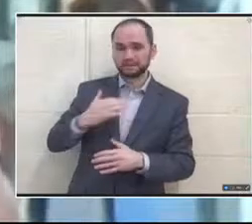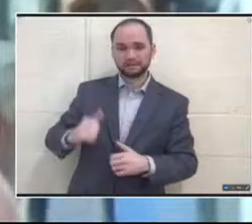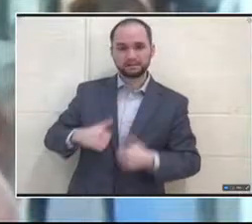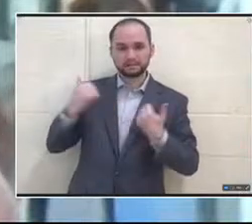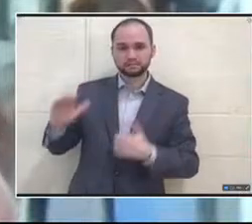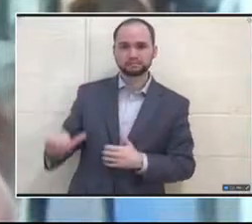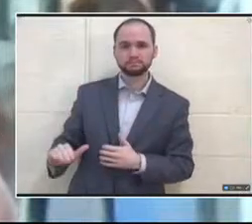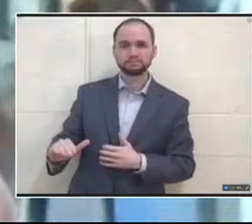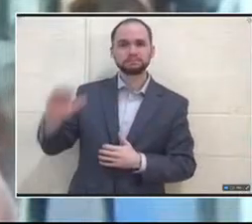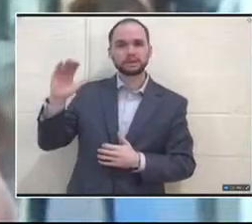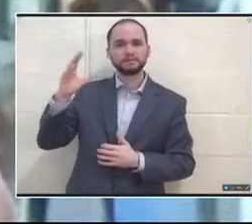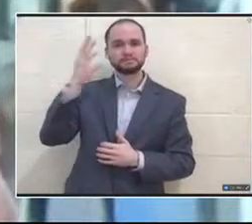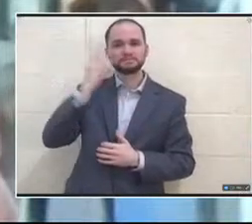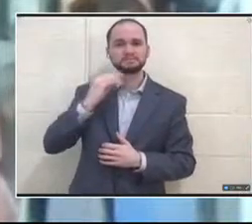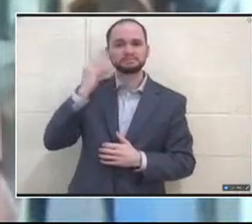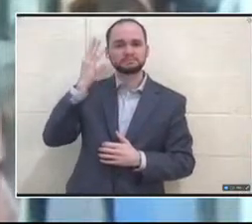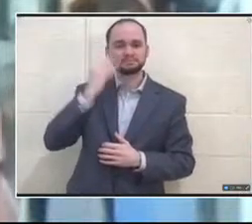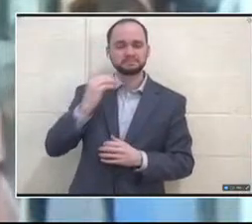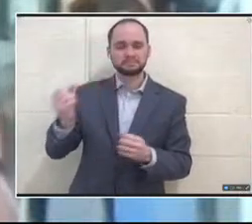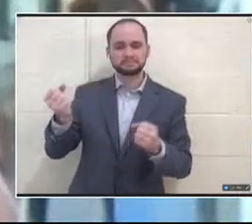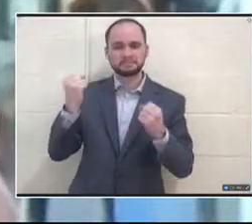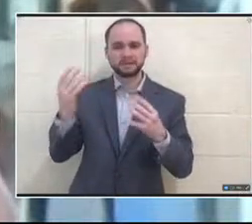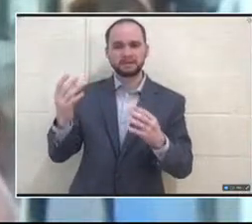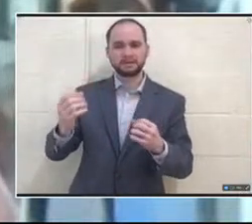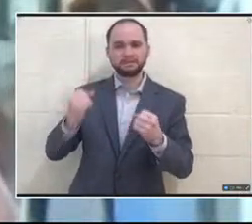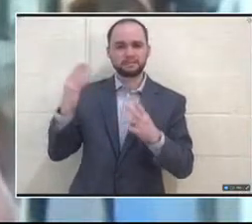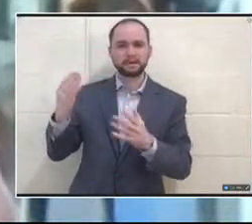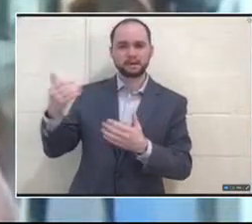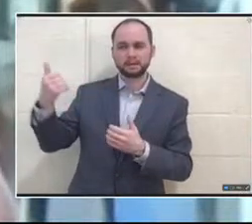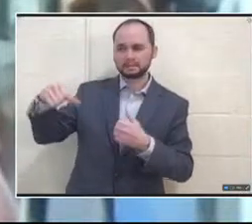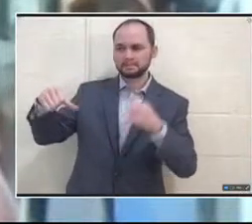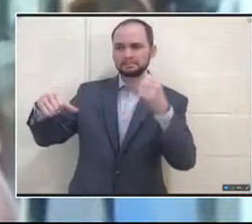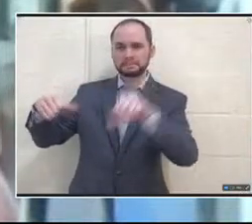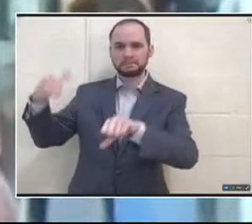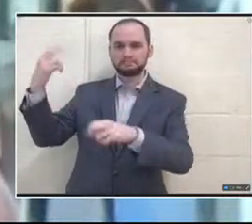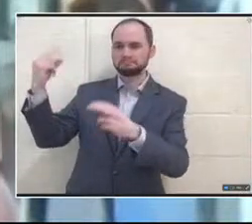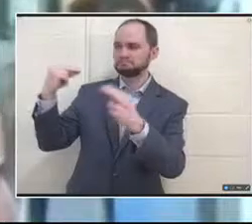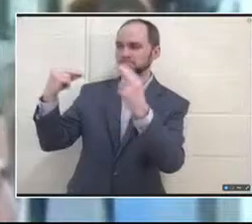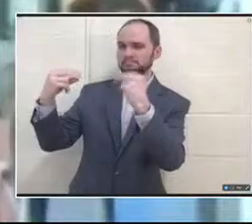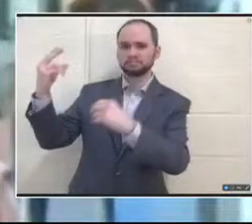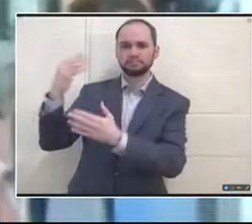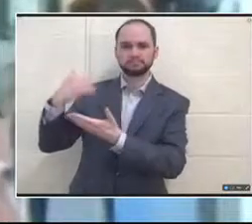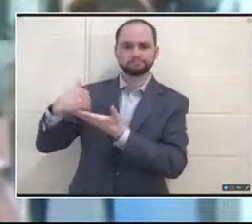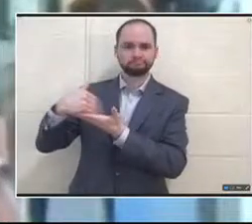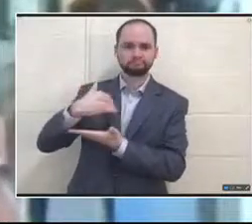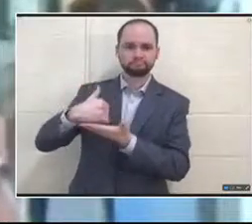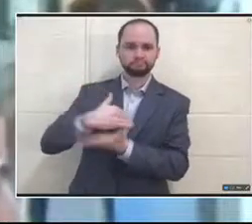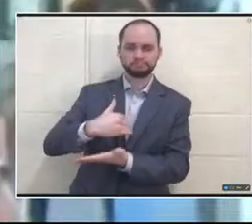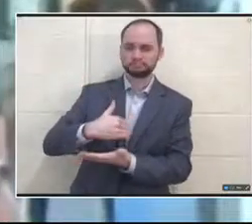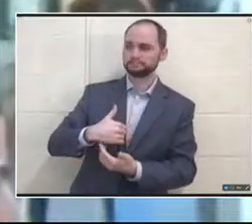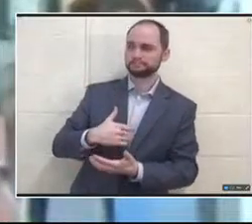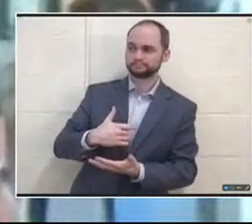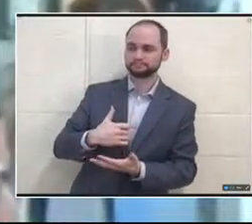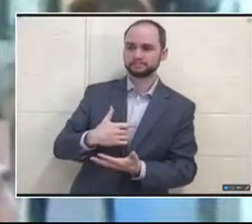that certainly there would be a way a door would open with the faith that I had